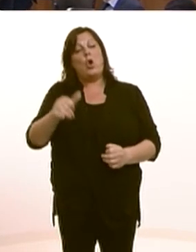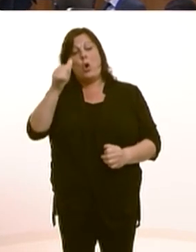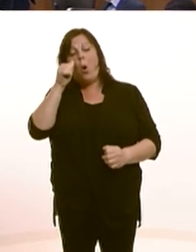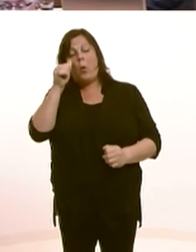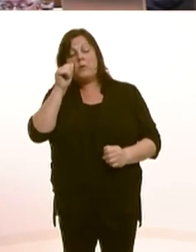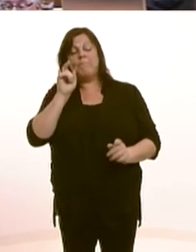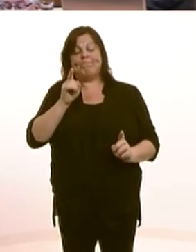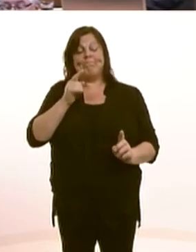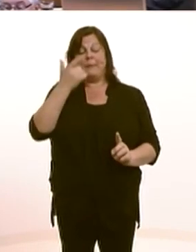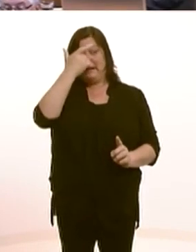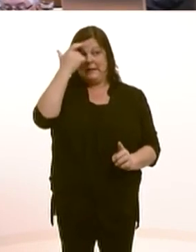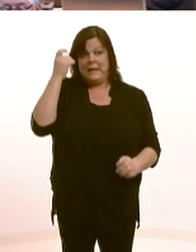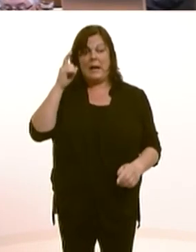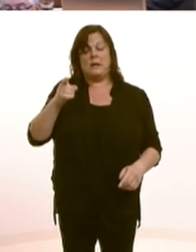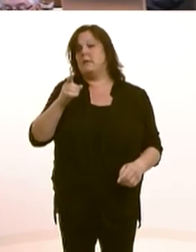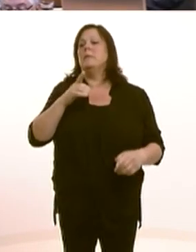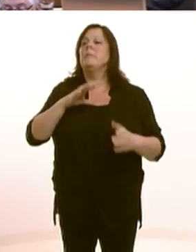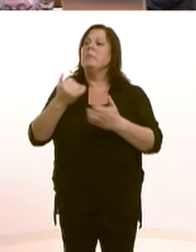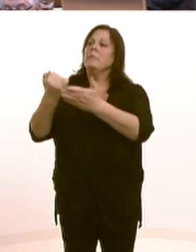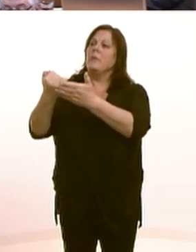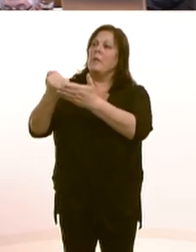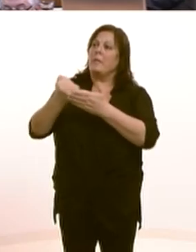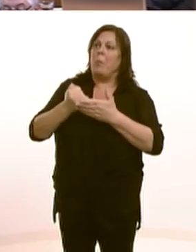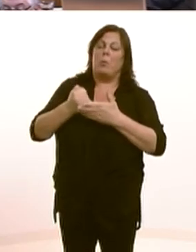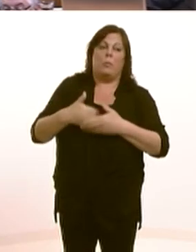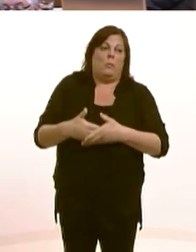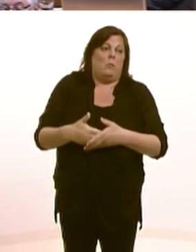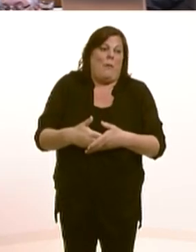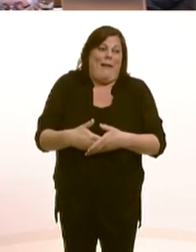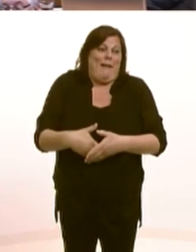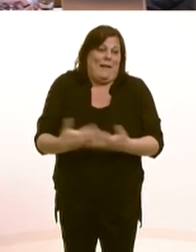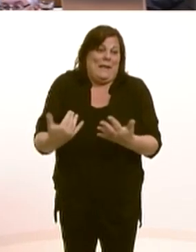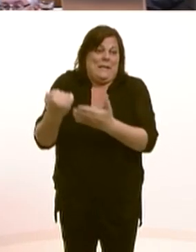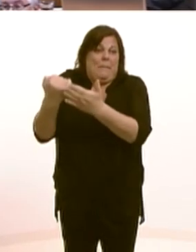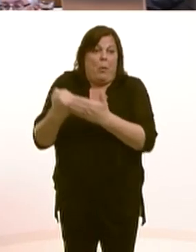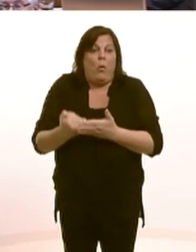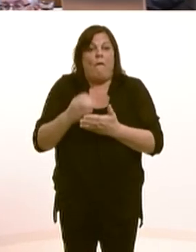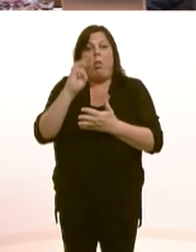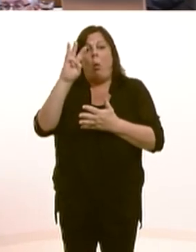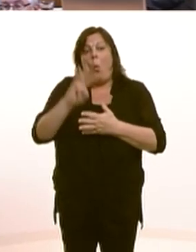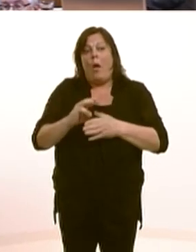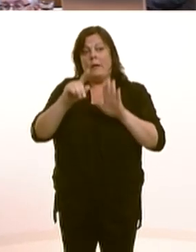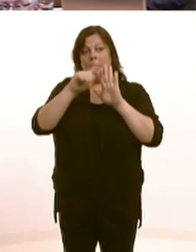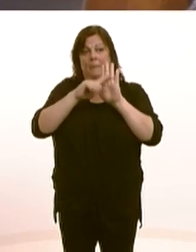that any support for the Wales Bill will depend on a fiscal framework being in place.